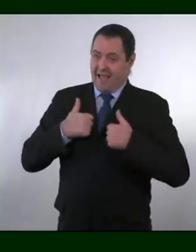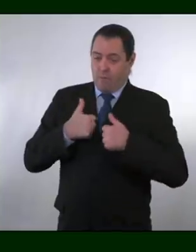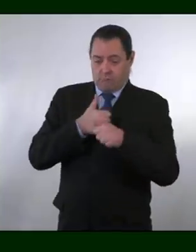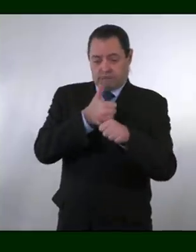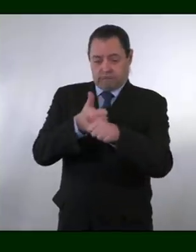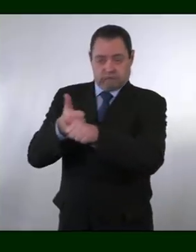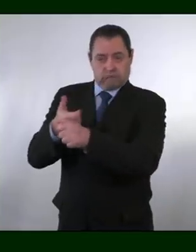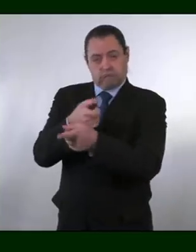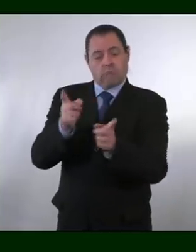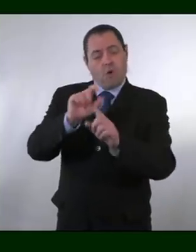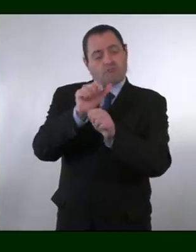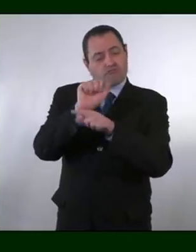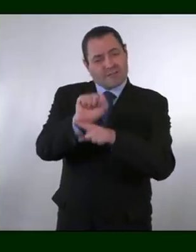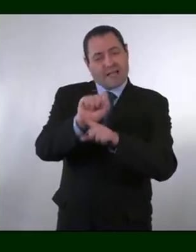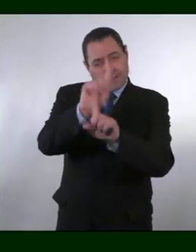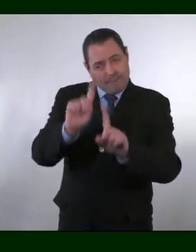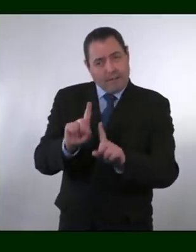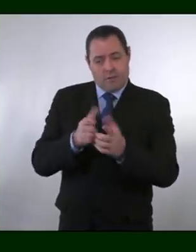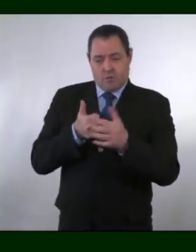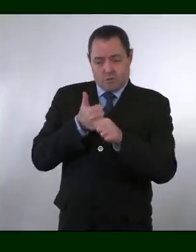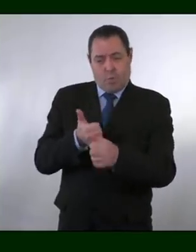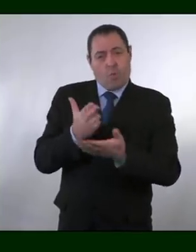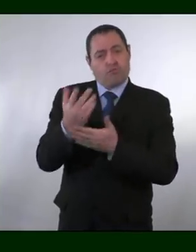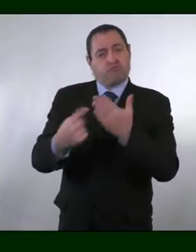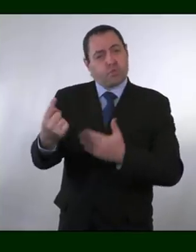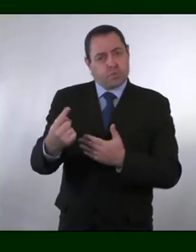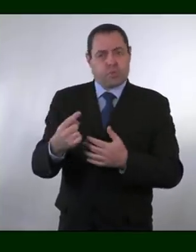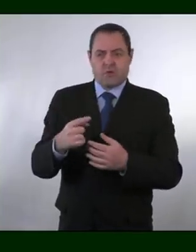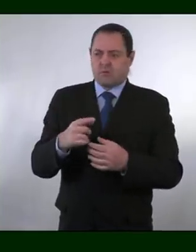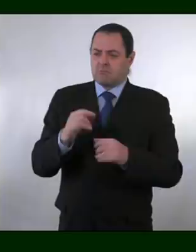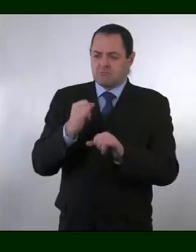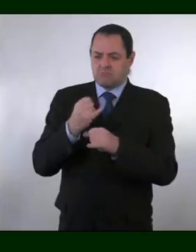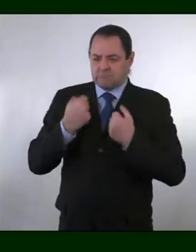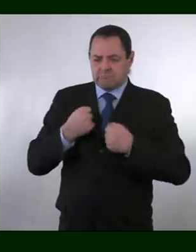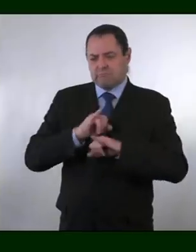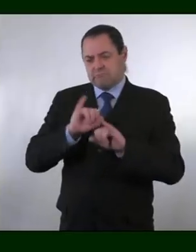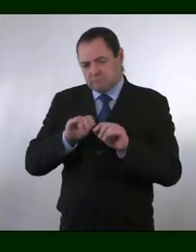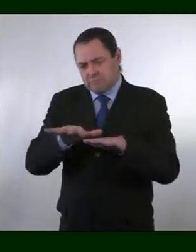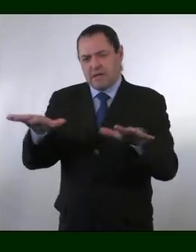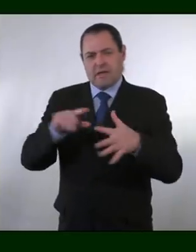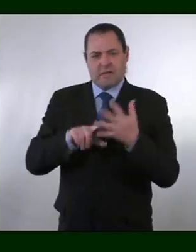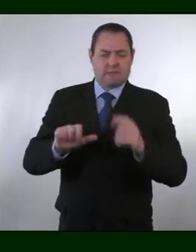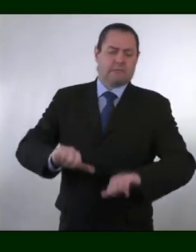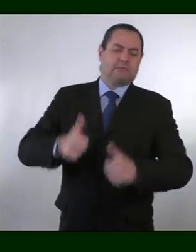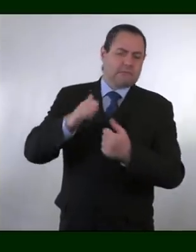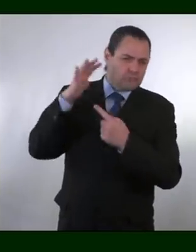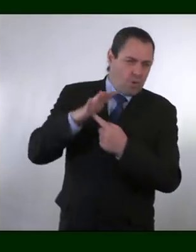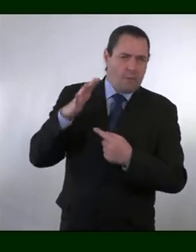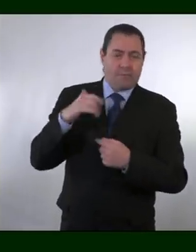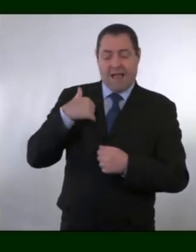people and support people throughout this crisis has been outstanding and exceptional. The UK has